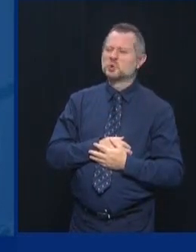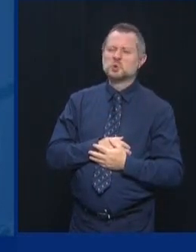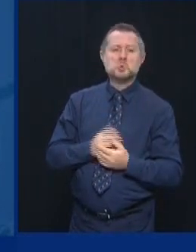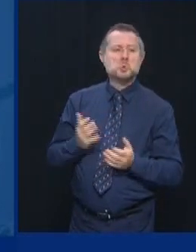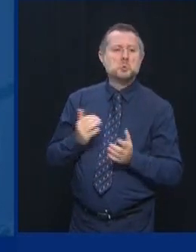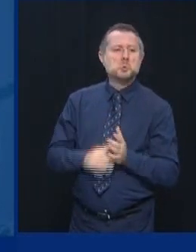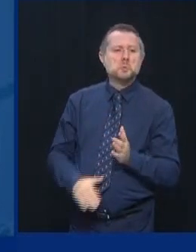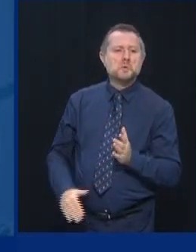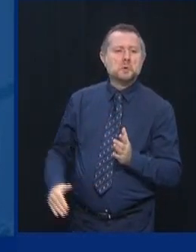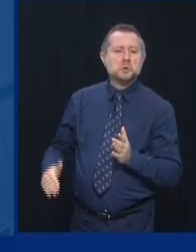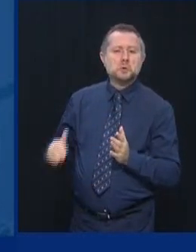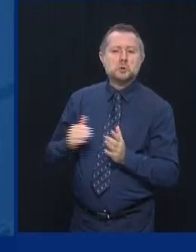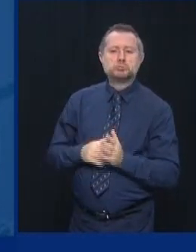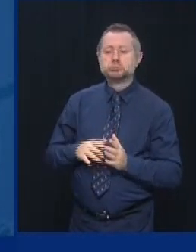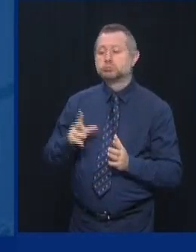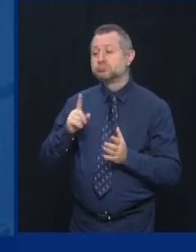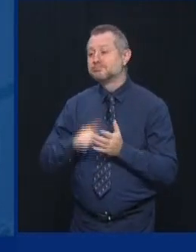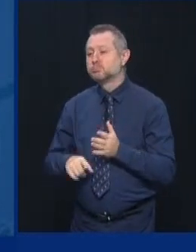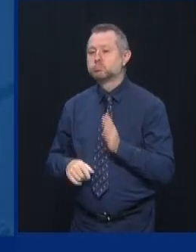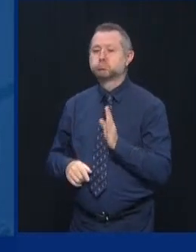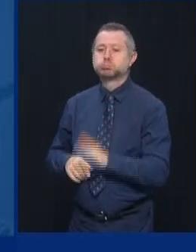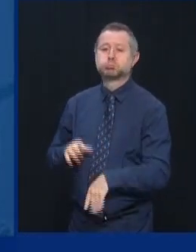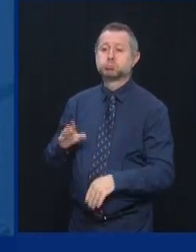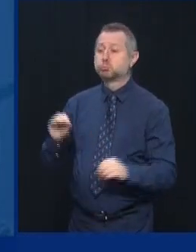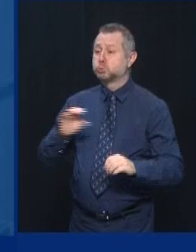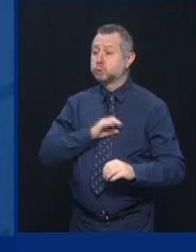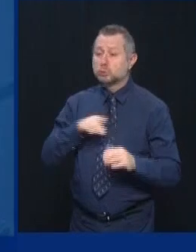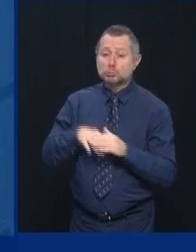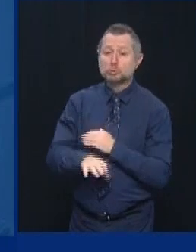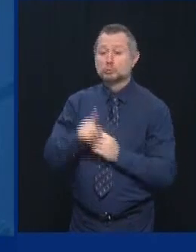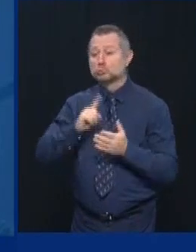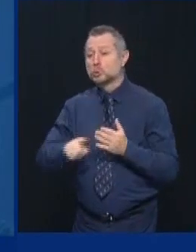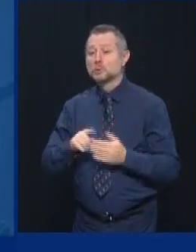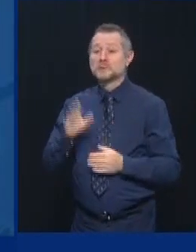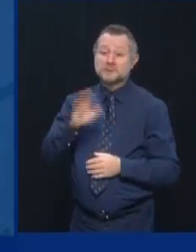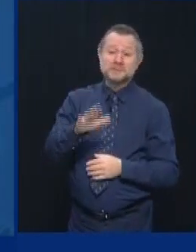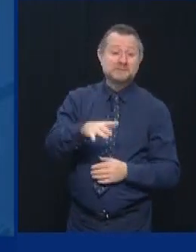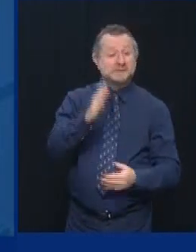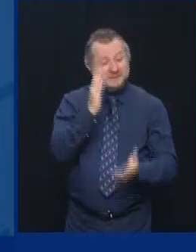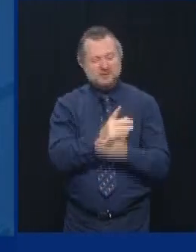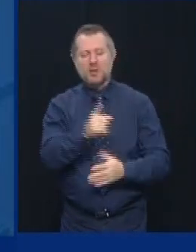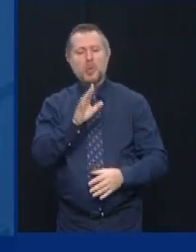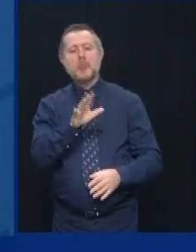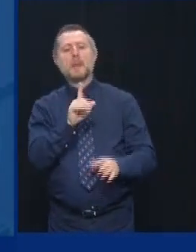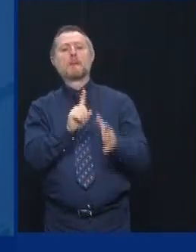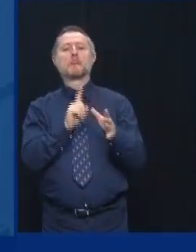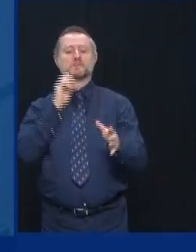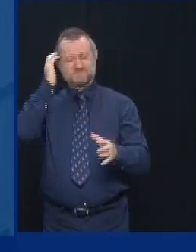LEARNED THIS EXPERIENCE BEFORE. THIS IS THE BARS AND RESTAURANTS STORY. WEEK AFTER WEEK AFTER WEEK.